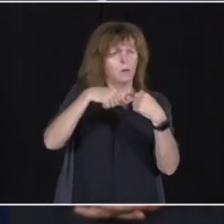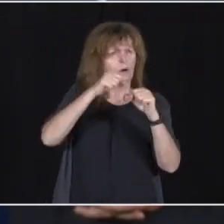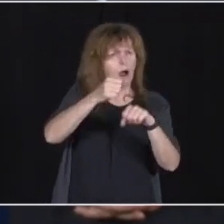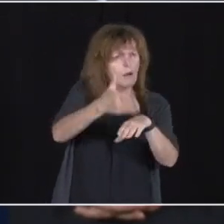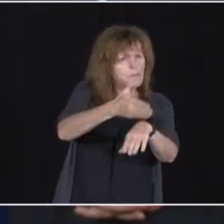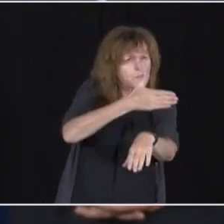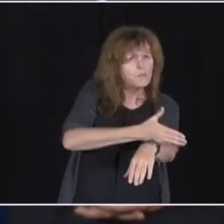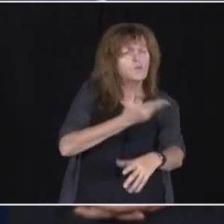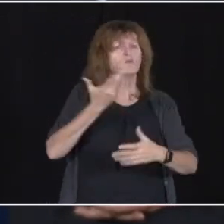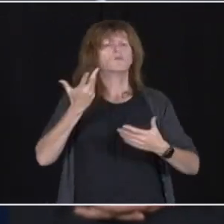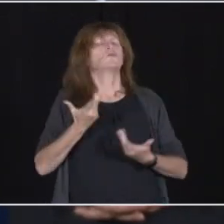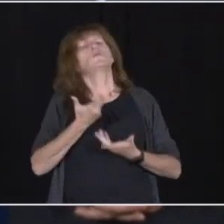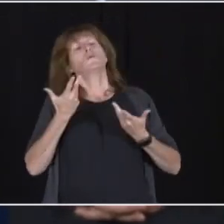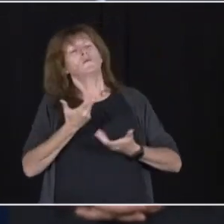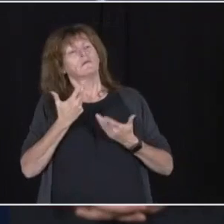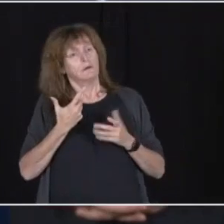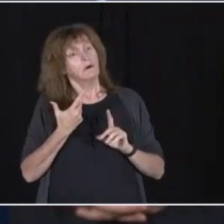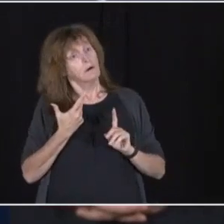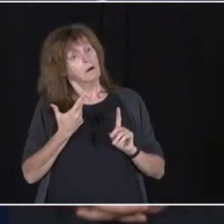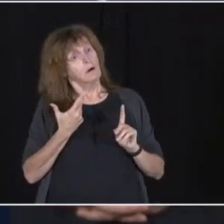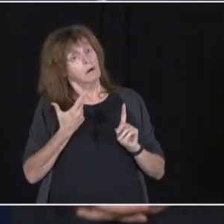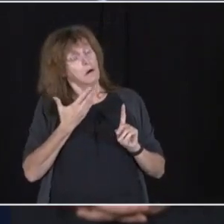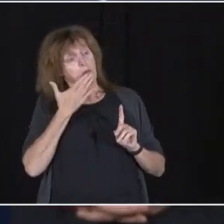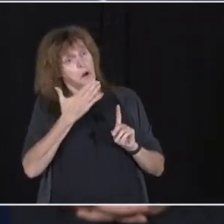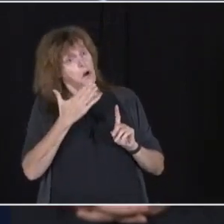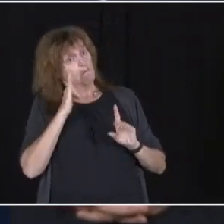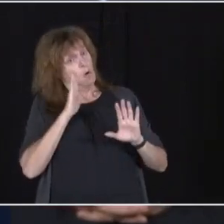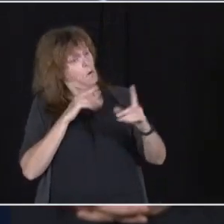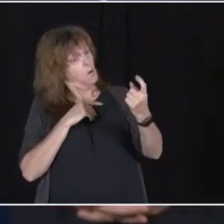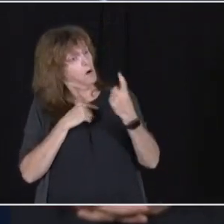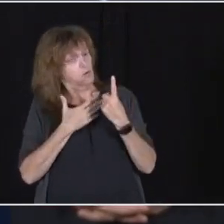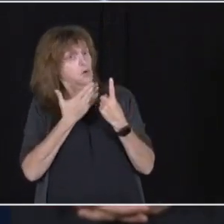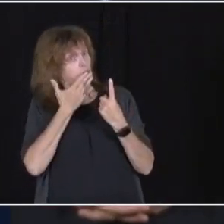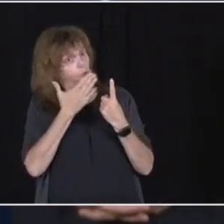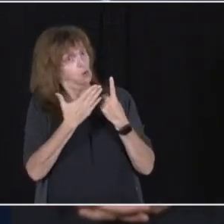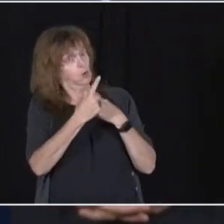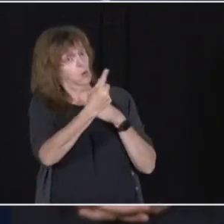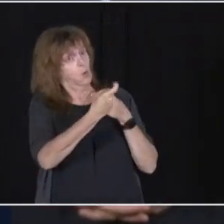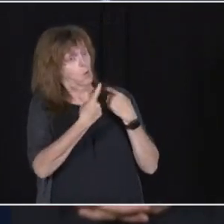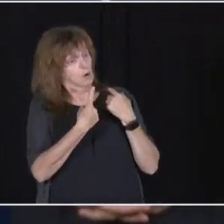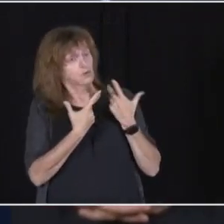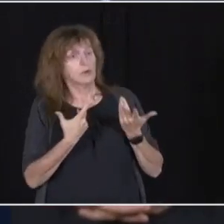forward on staffing issues and other issues that we can correct. But Christina, thank you for answering this